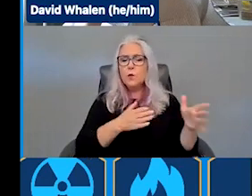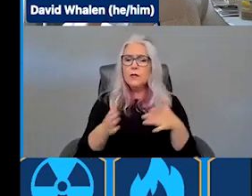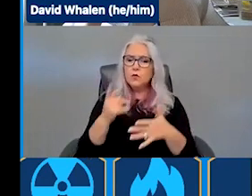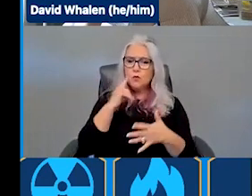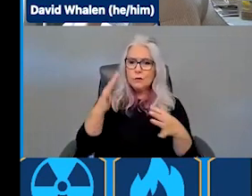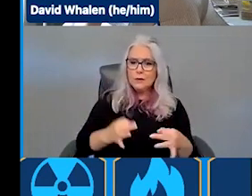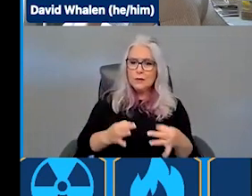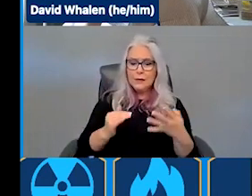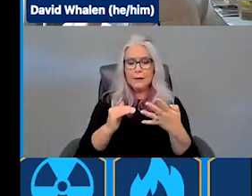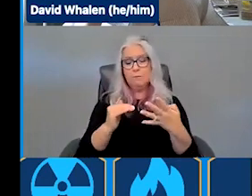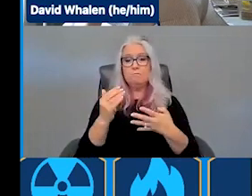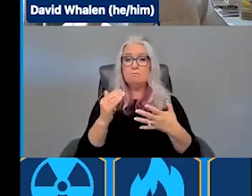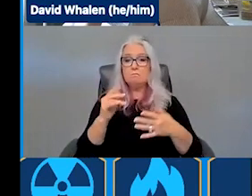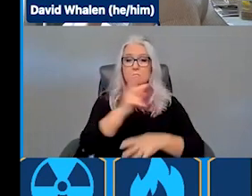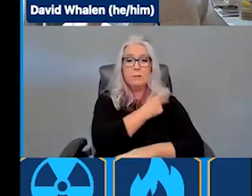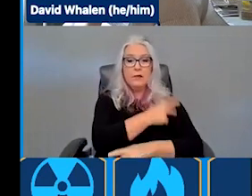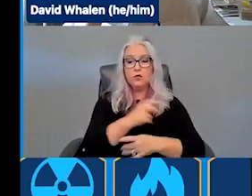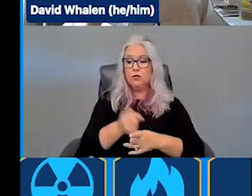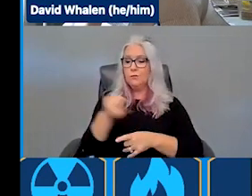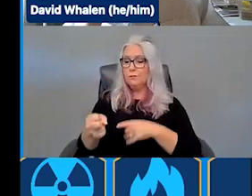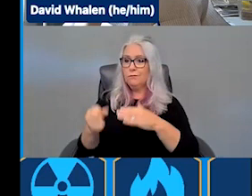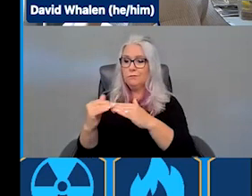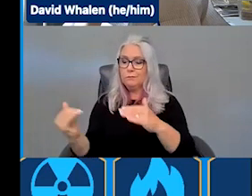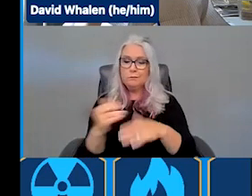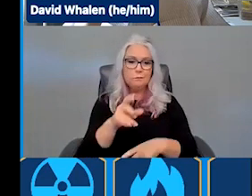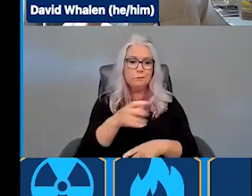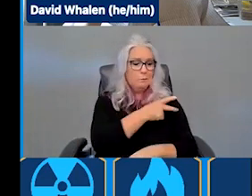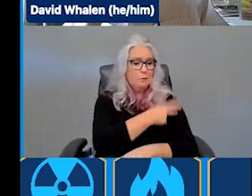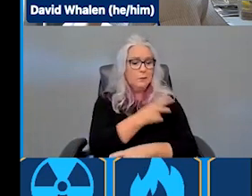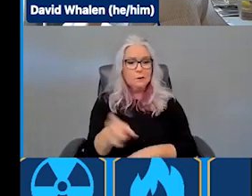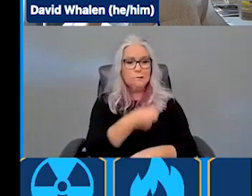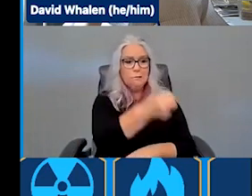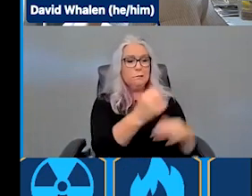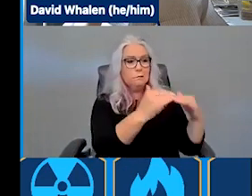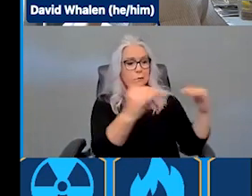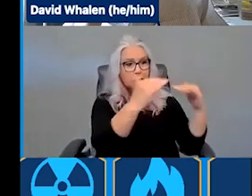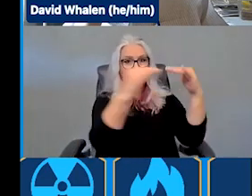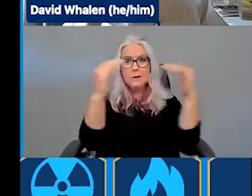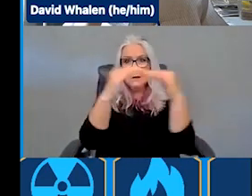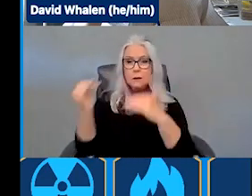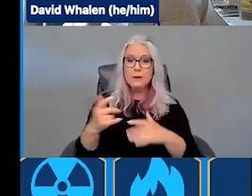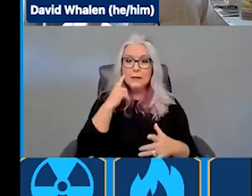tier and if there is a tie among too many patients then there is another tier that sets out another way of prioritizing